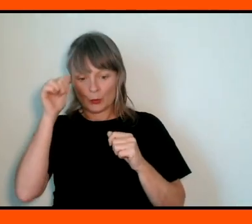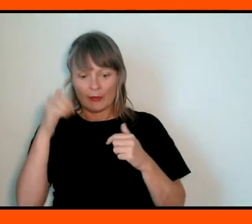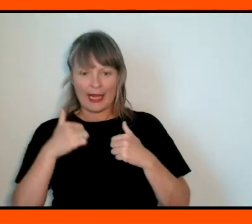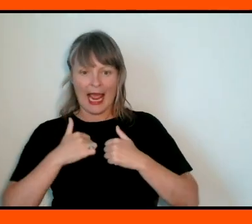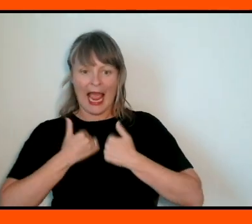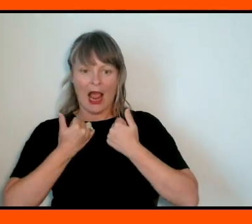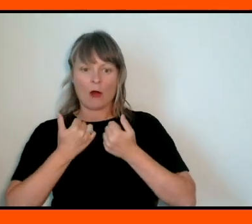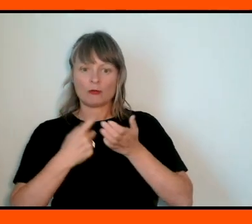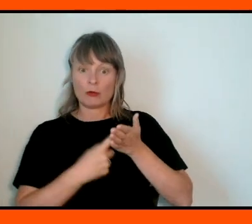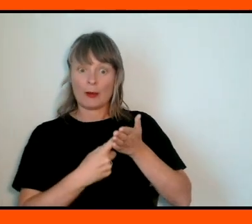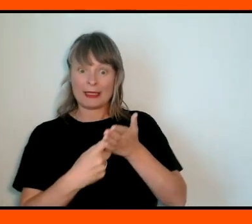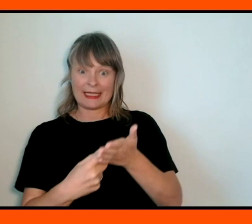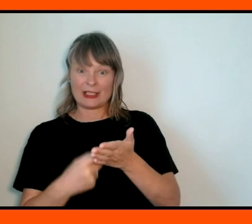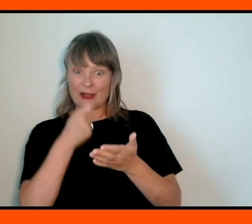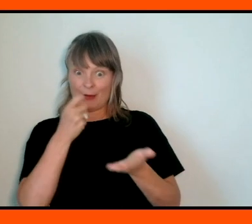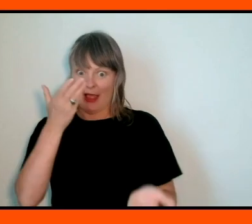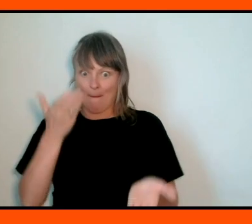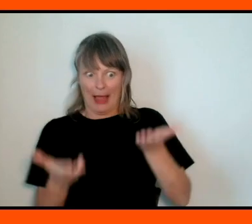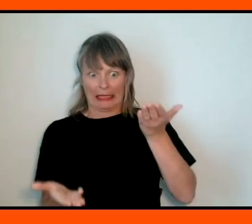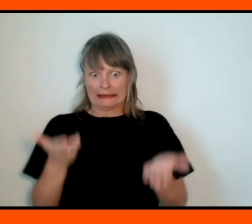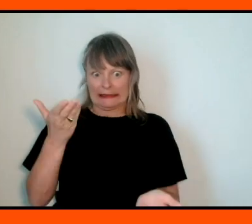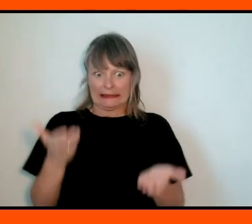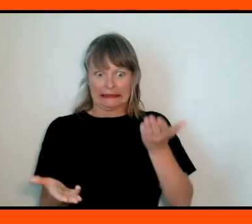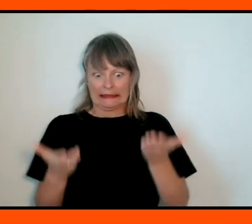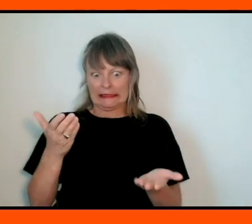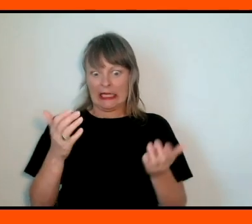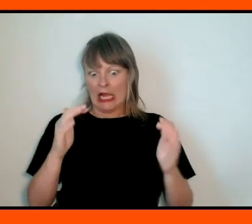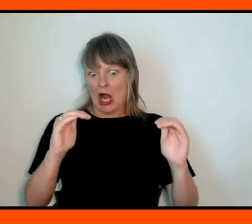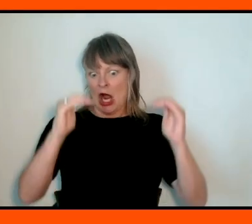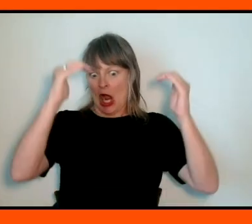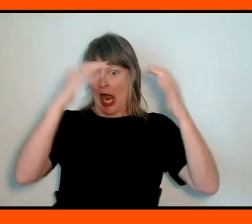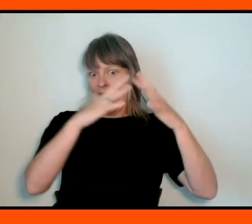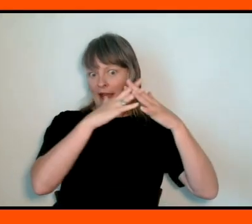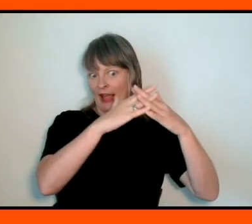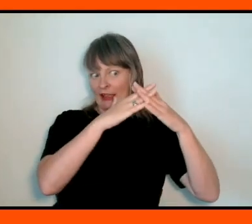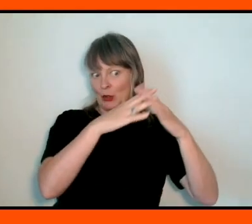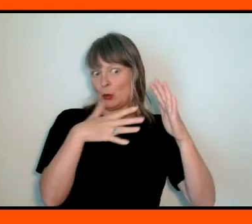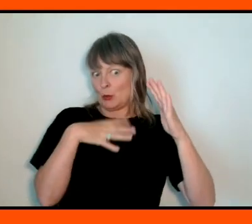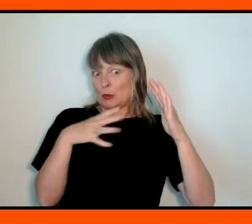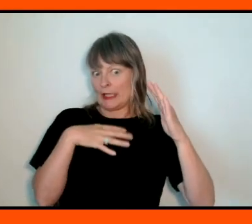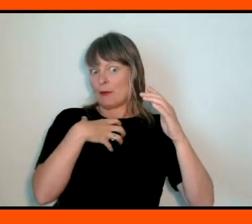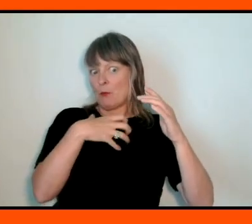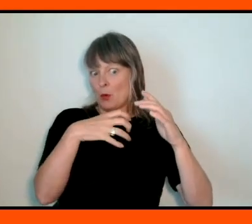Sometimes the data of highest public value will require more questions or be a bit more complex to answer.